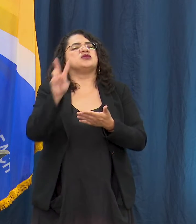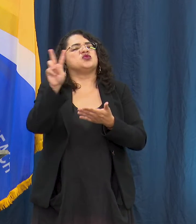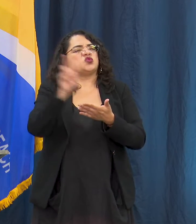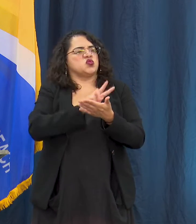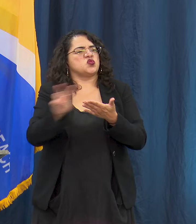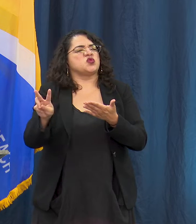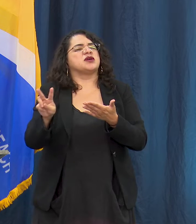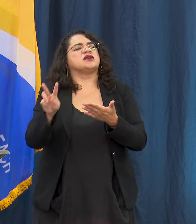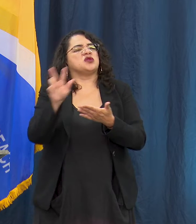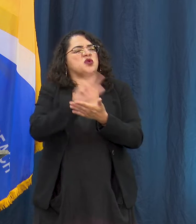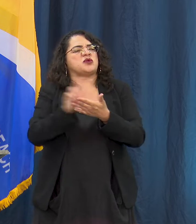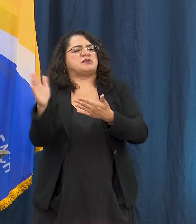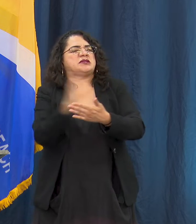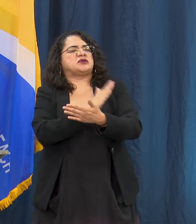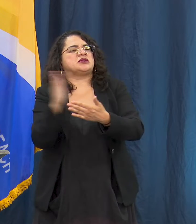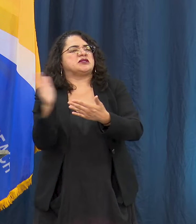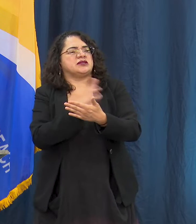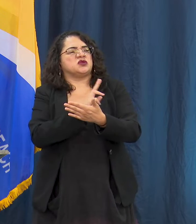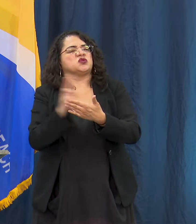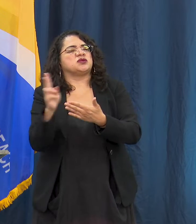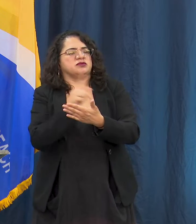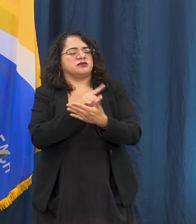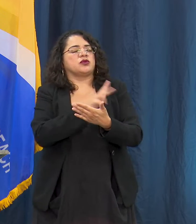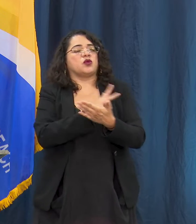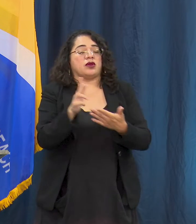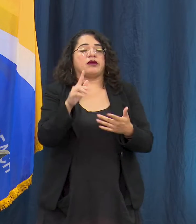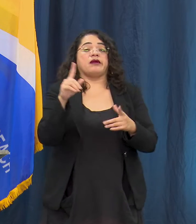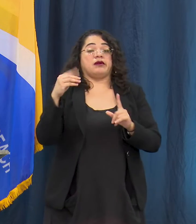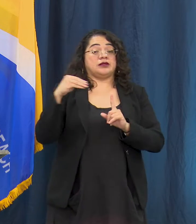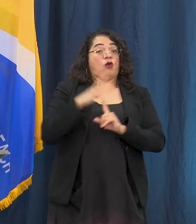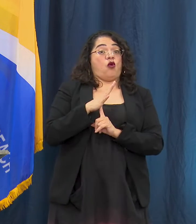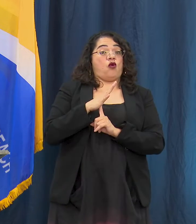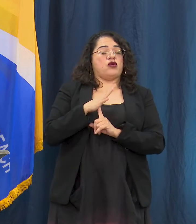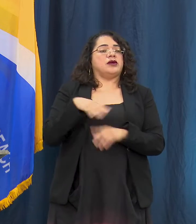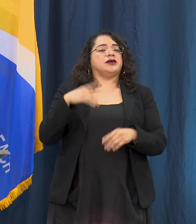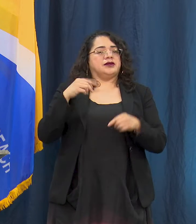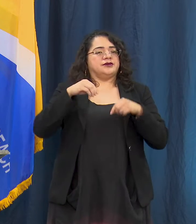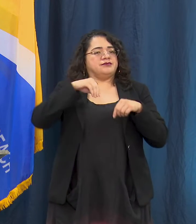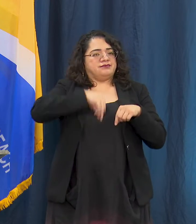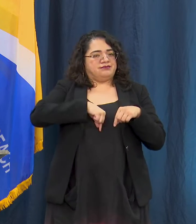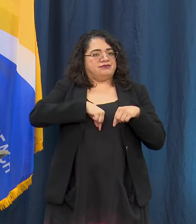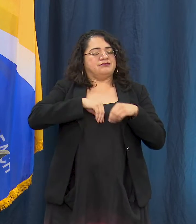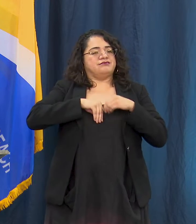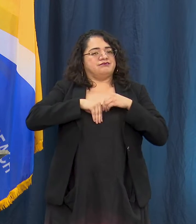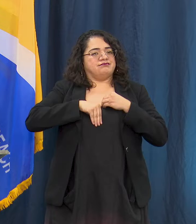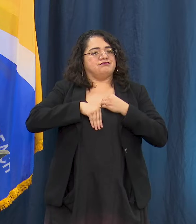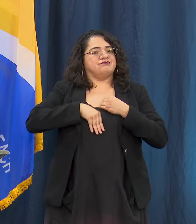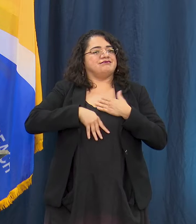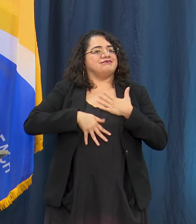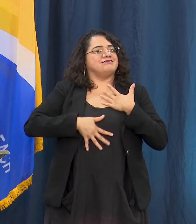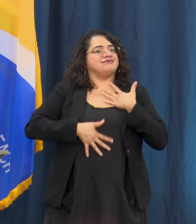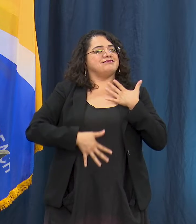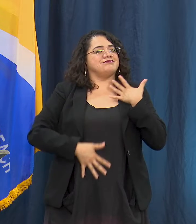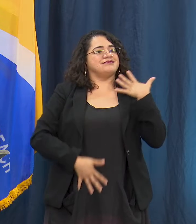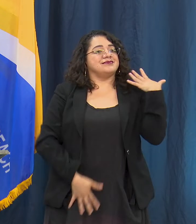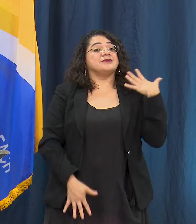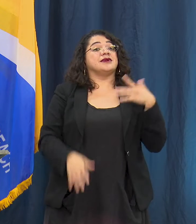who are exposed when they start to realize that they have symptoms takes some time between 5 and 10 days. From that point they get tested, the test